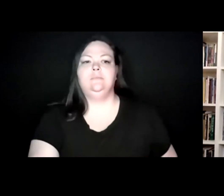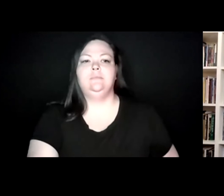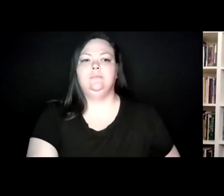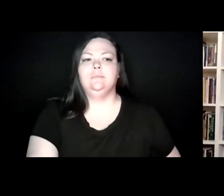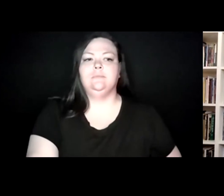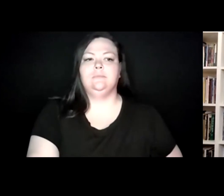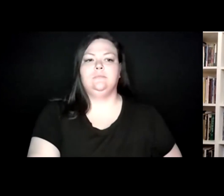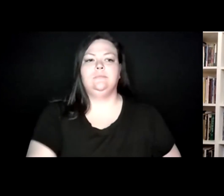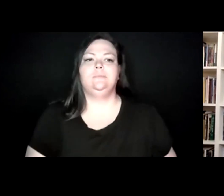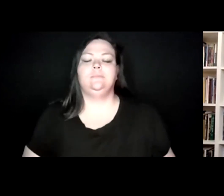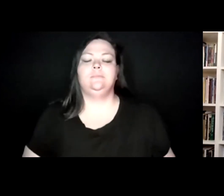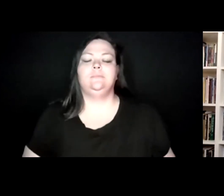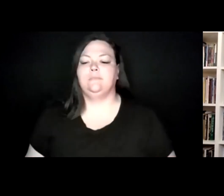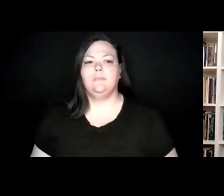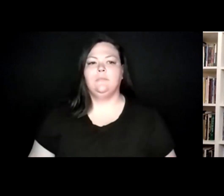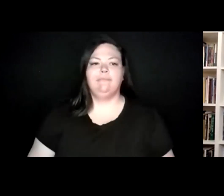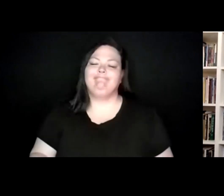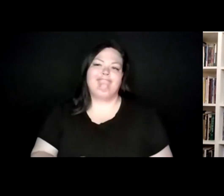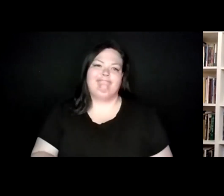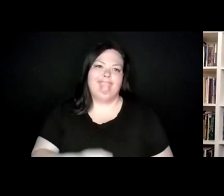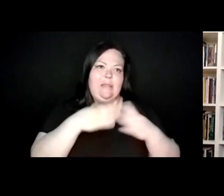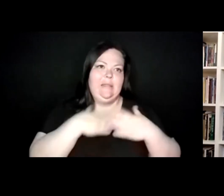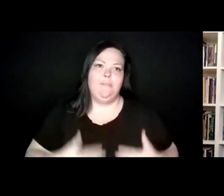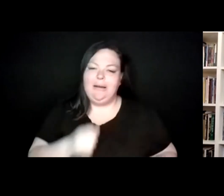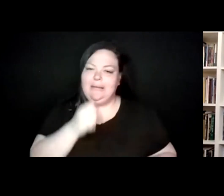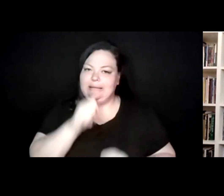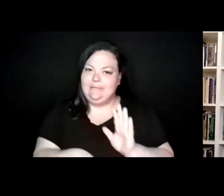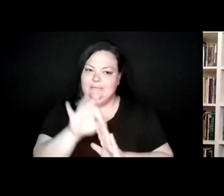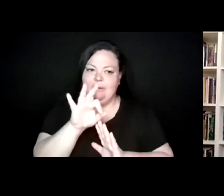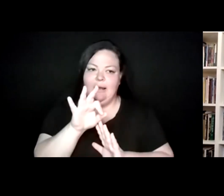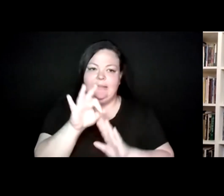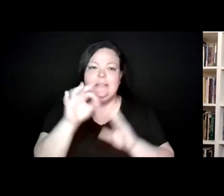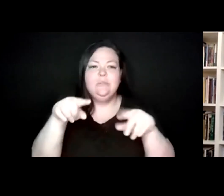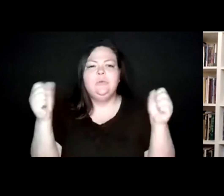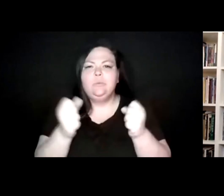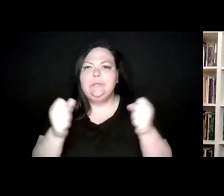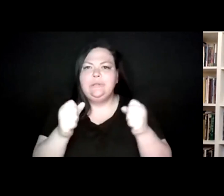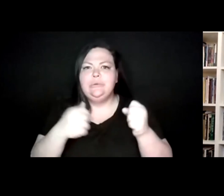I did not find the body./ It was wintertime where I was; women gathered//